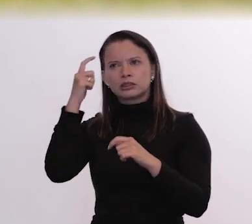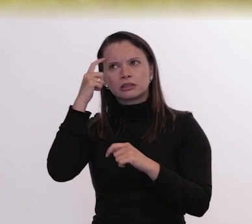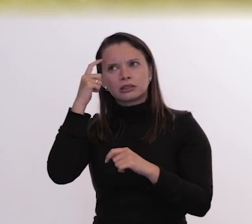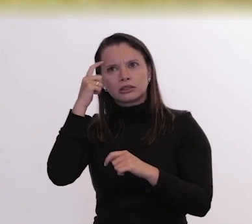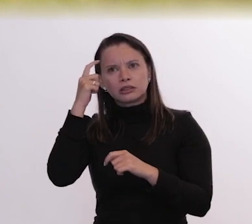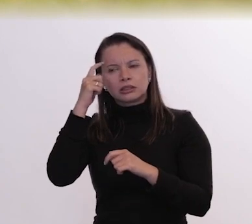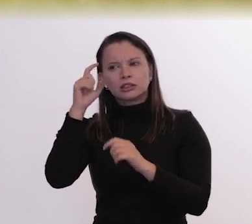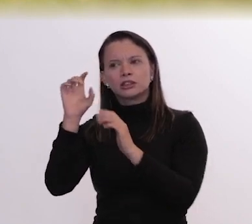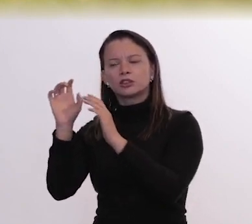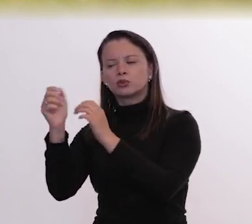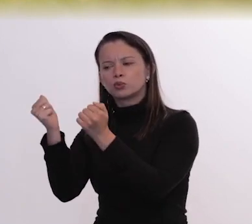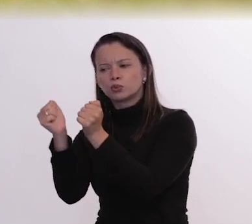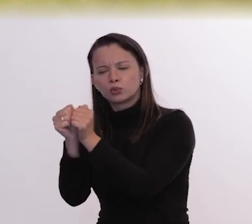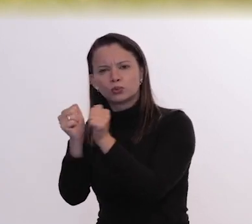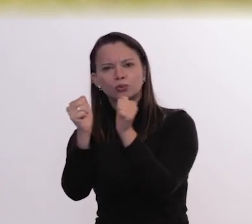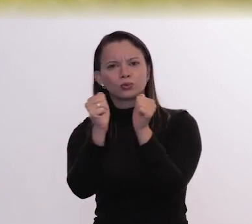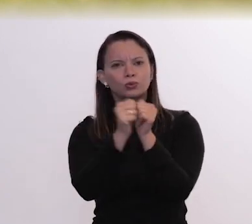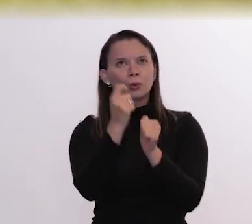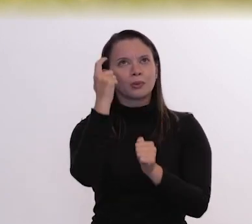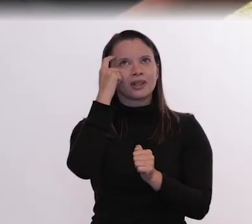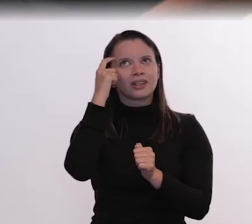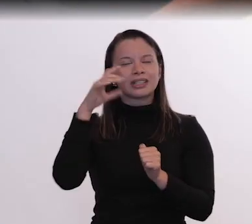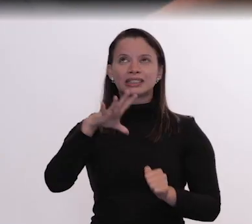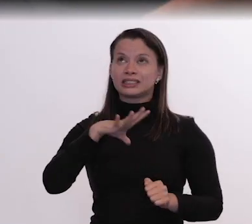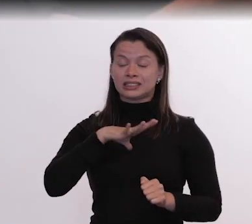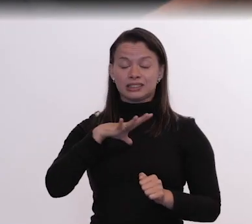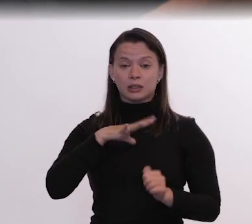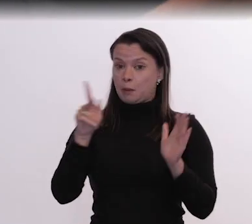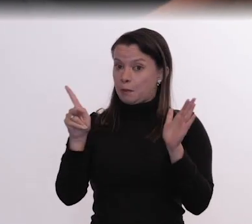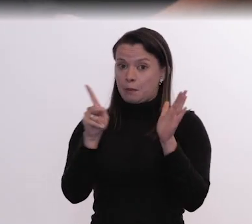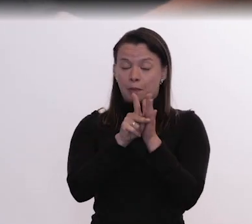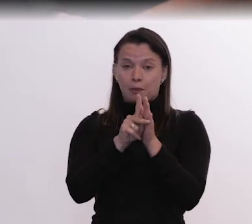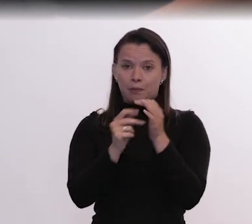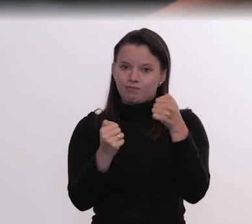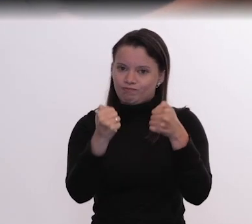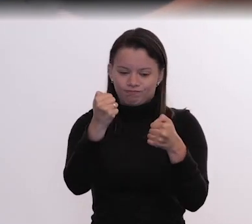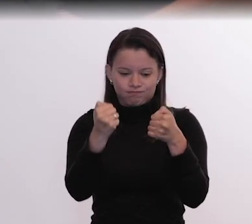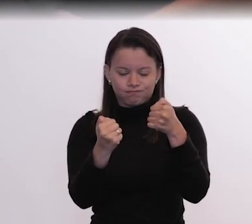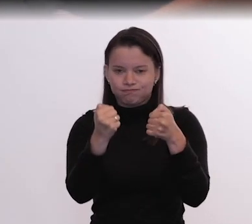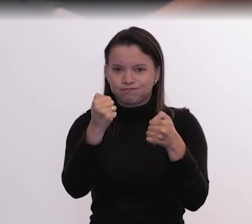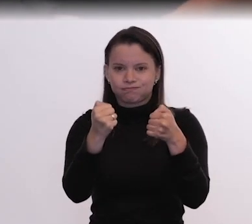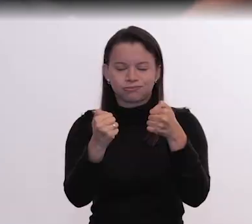that the city cannot be planned for cars. Yeah, we did some bad things.